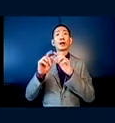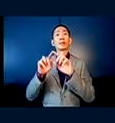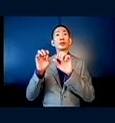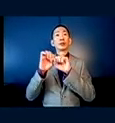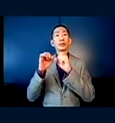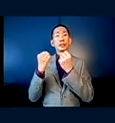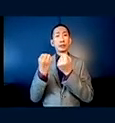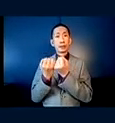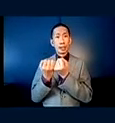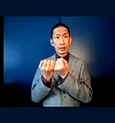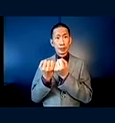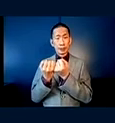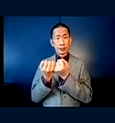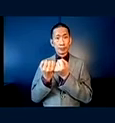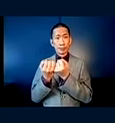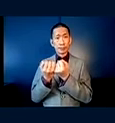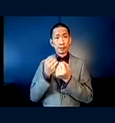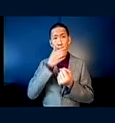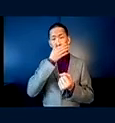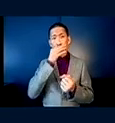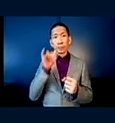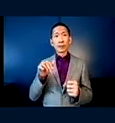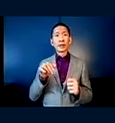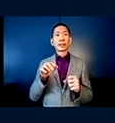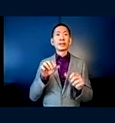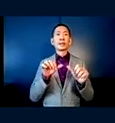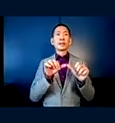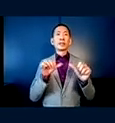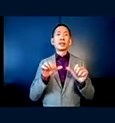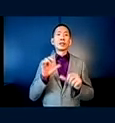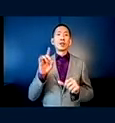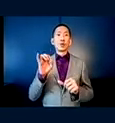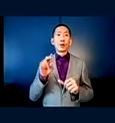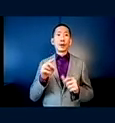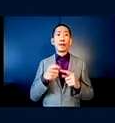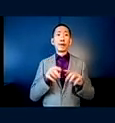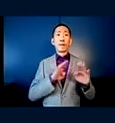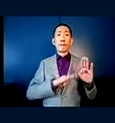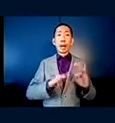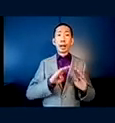ALL THE WAY UP TO SOCIETAL. AND THESE DOMAINS OF INFLUENCE